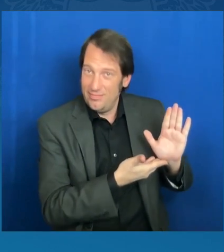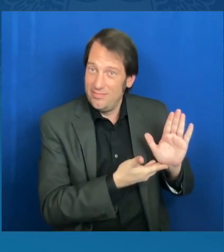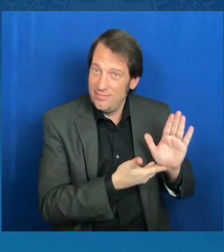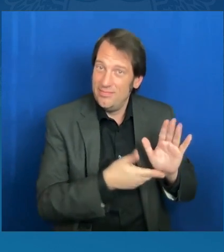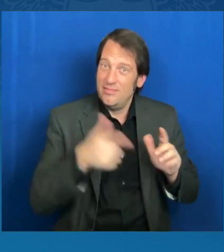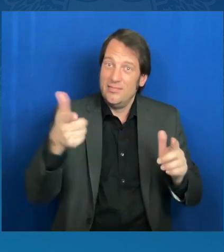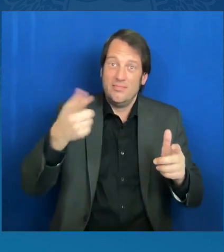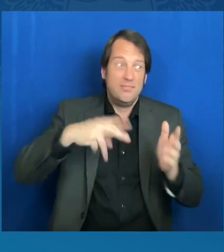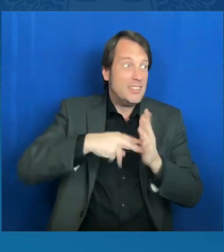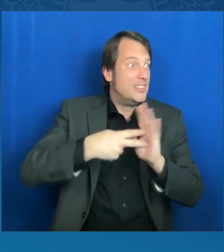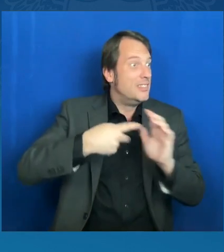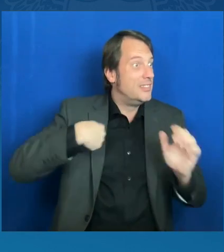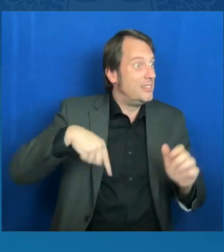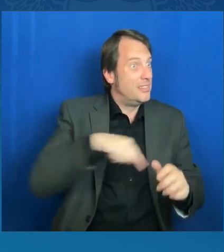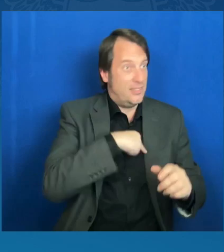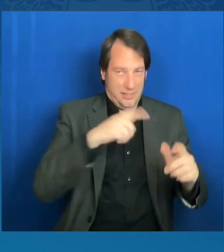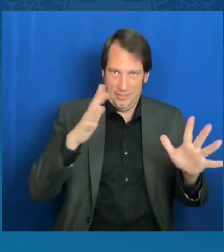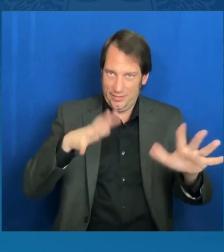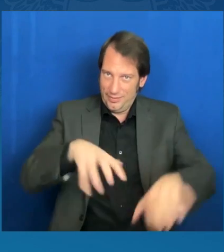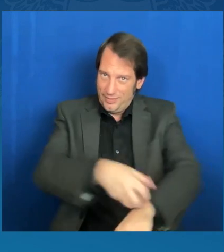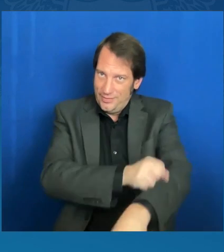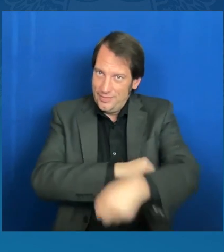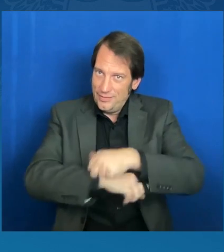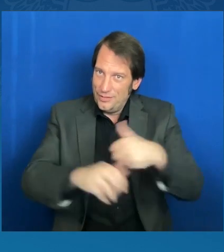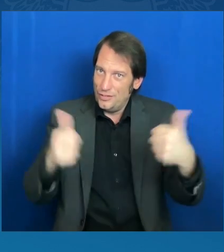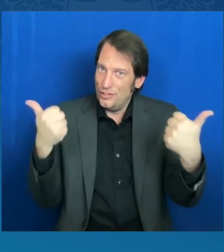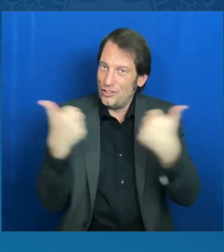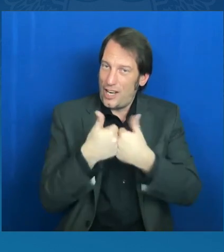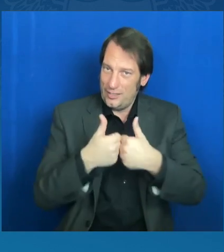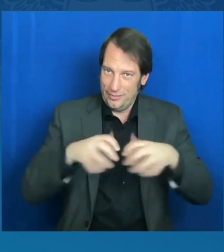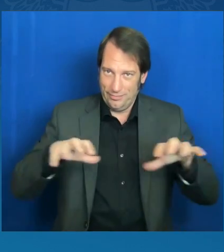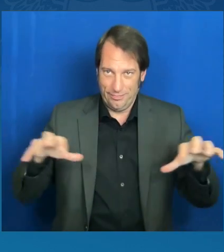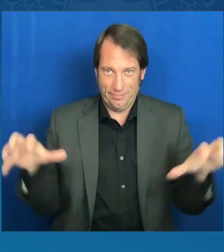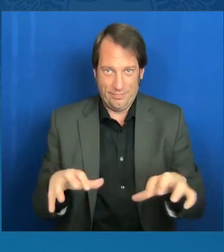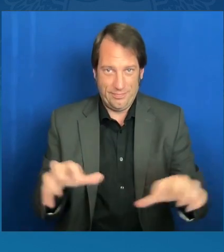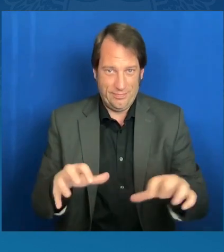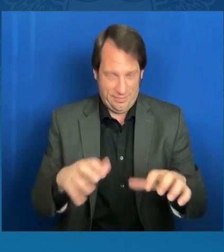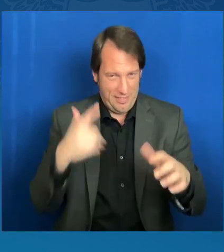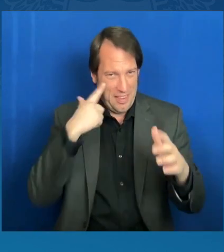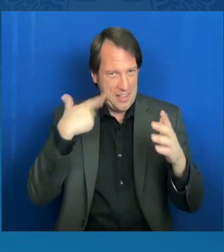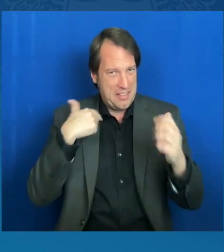And finally, finally, this day is a testament to the man I'm about to introduce.